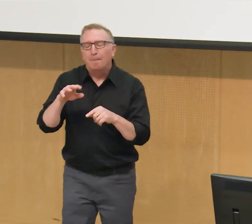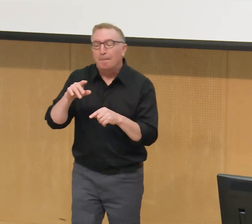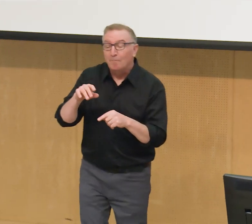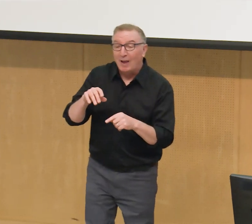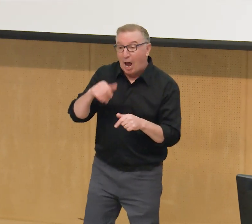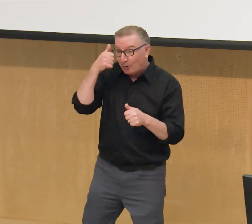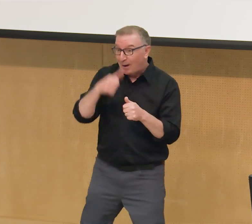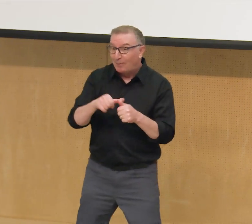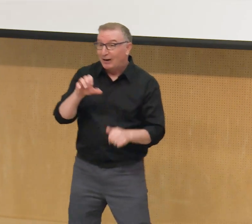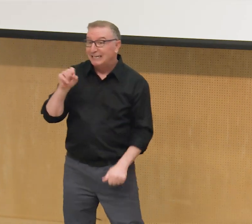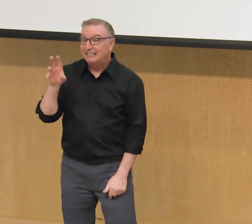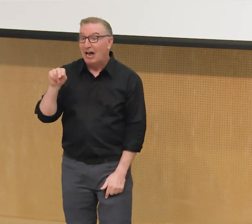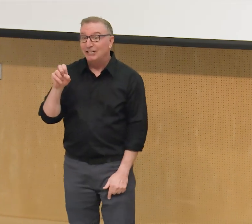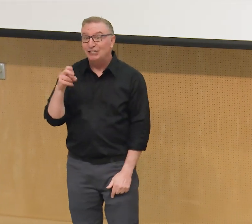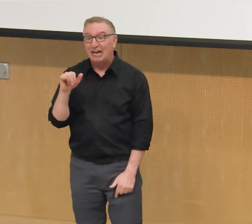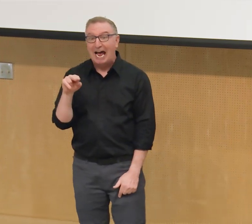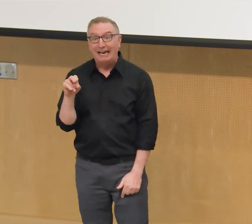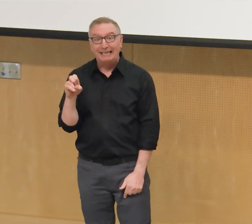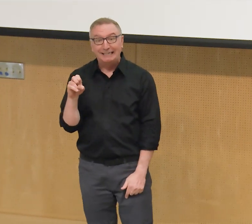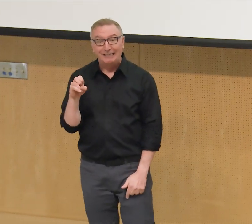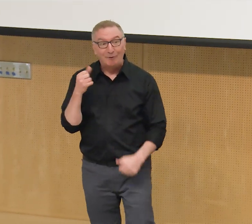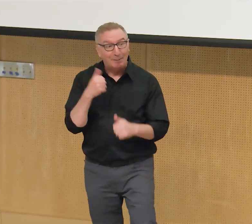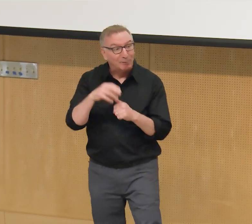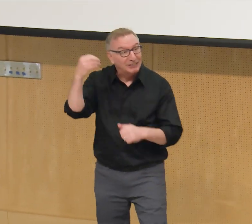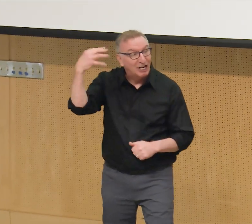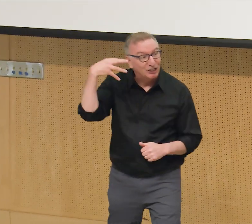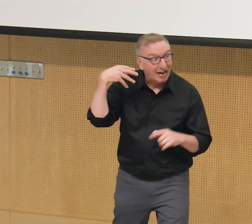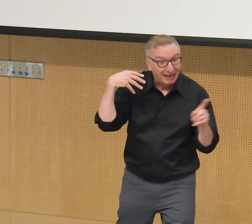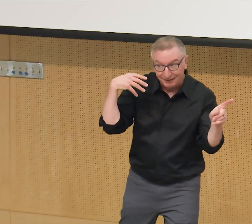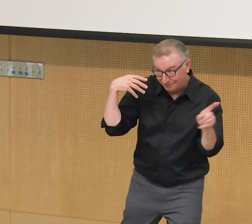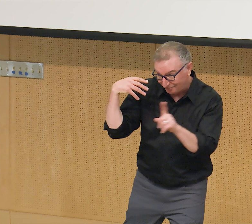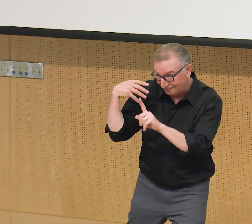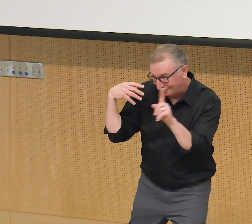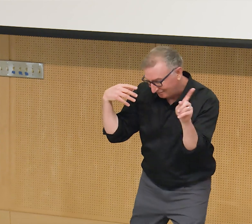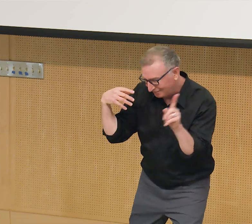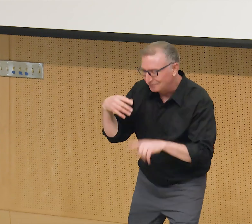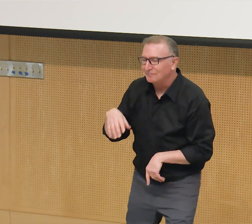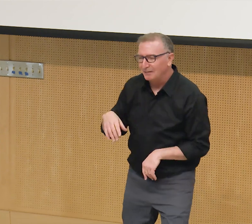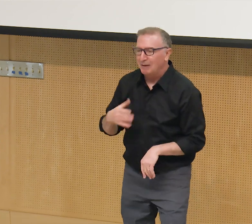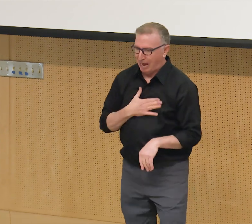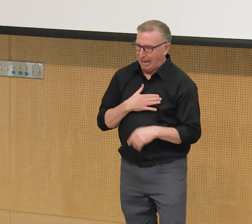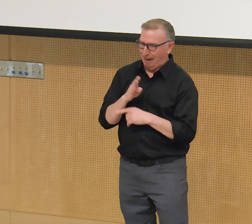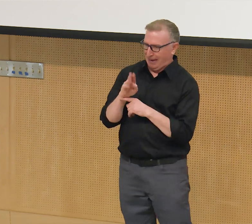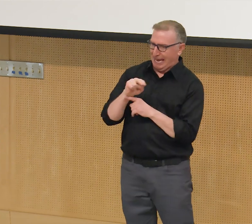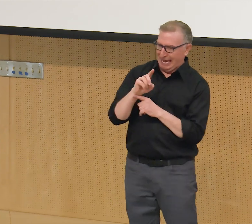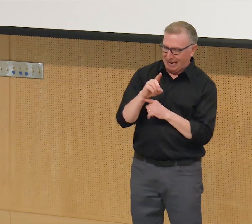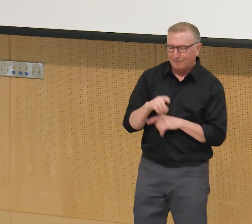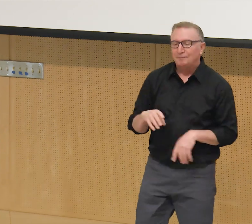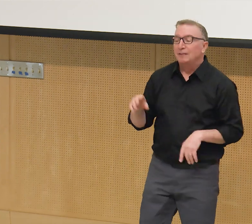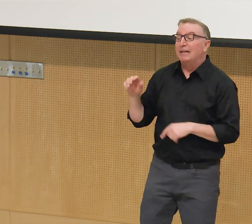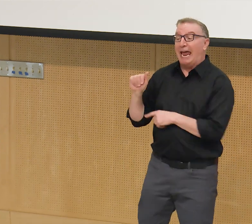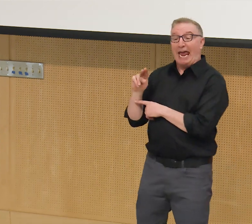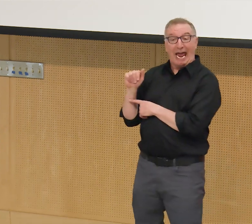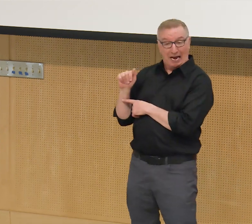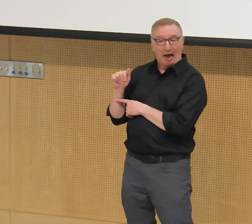Briefly. So, remember Sunshine? I told you all to remember that word, right? That was our band.